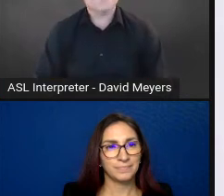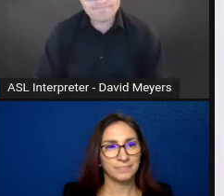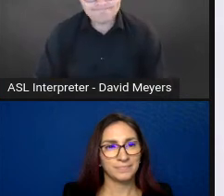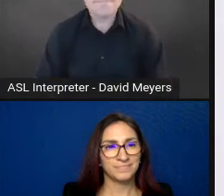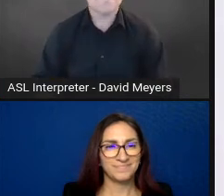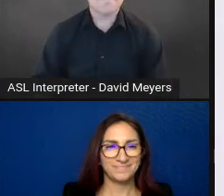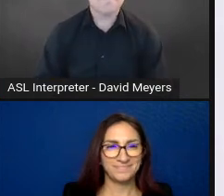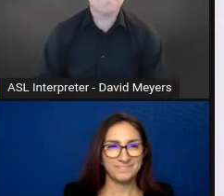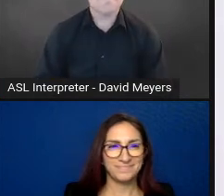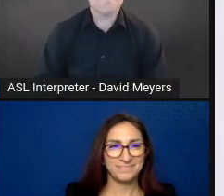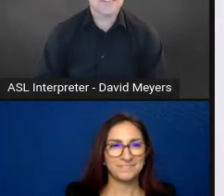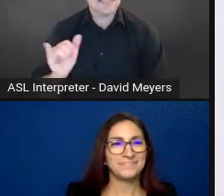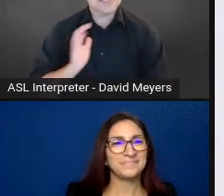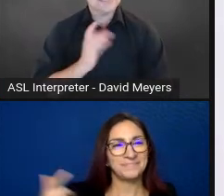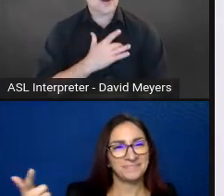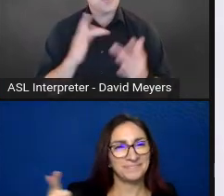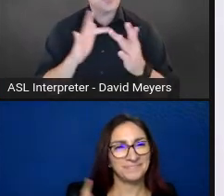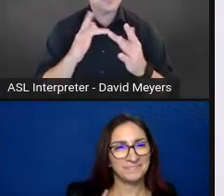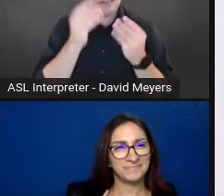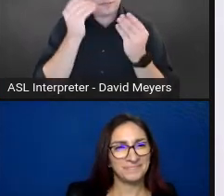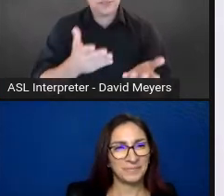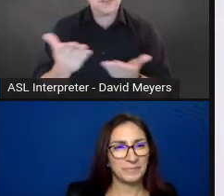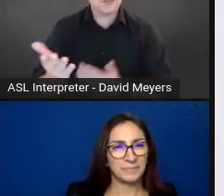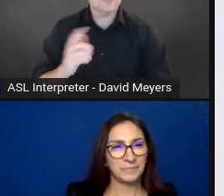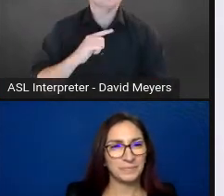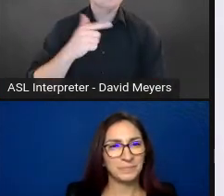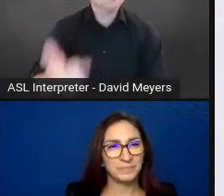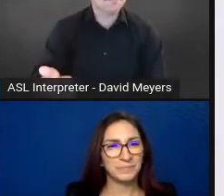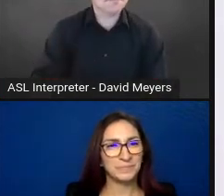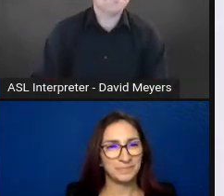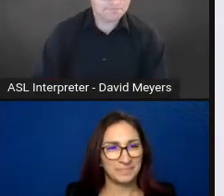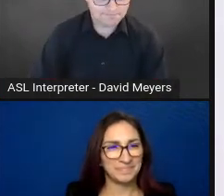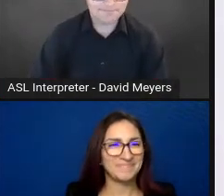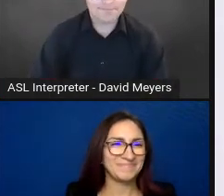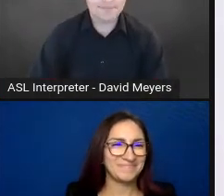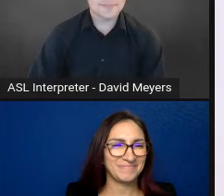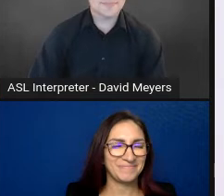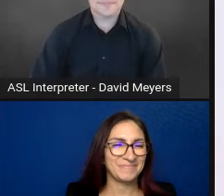Those are our contact information if you want to find us.